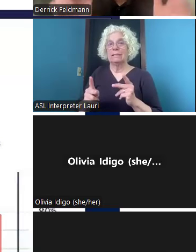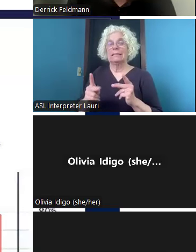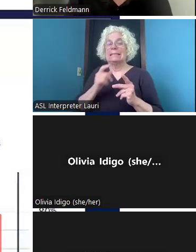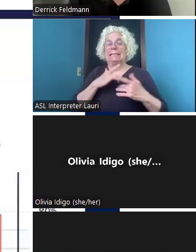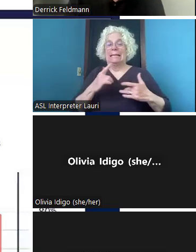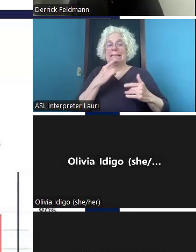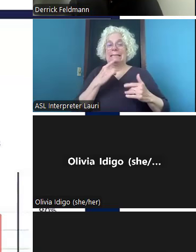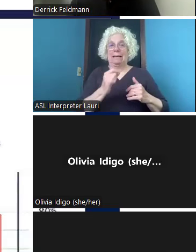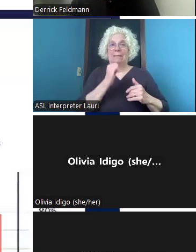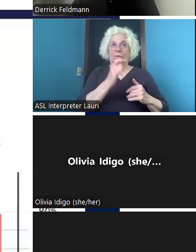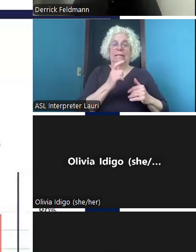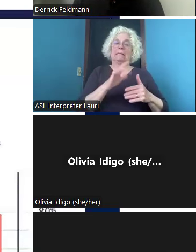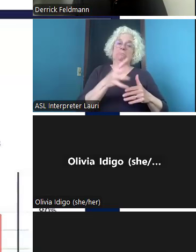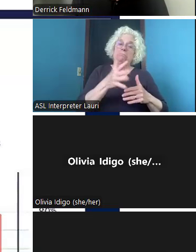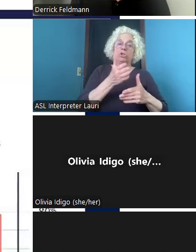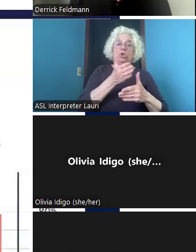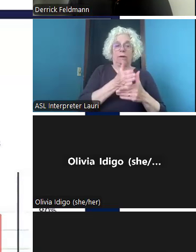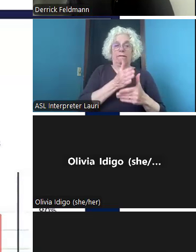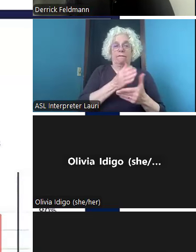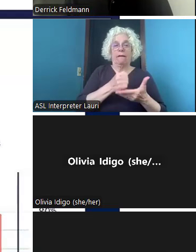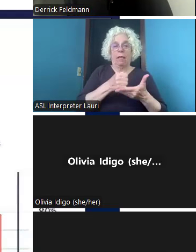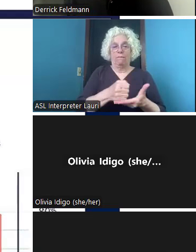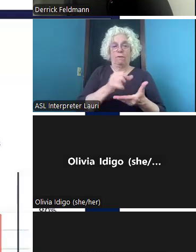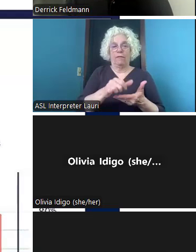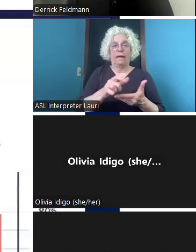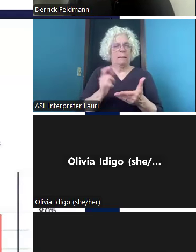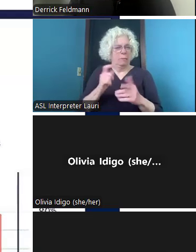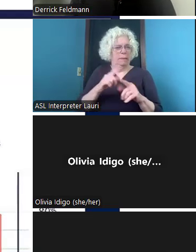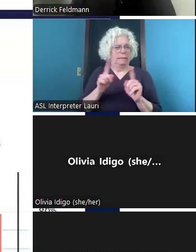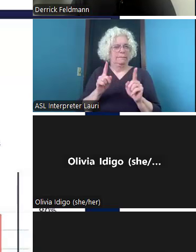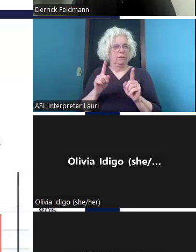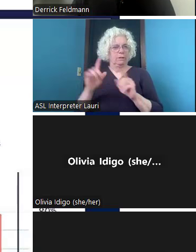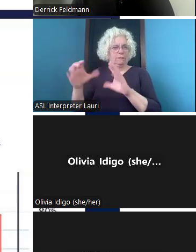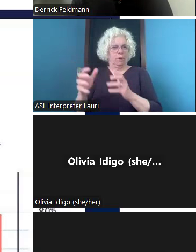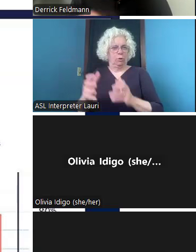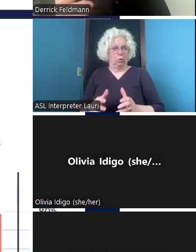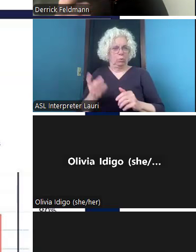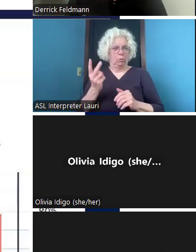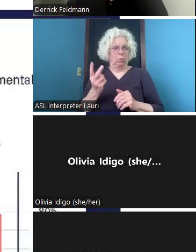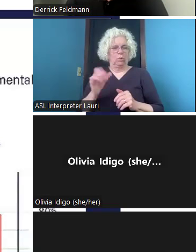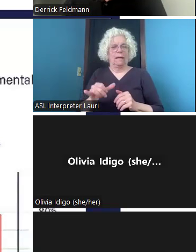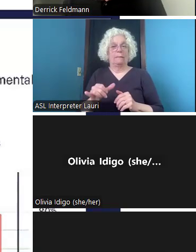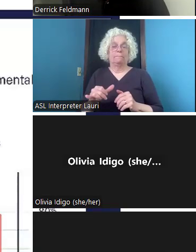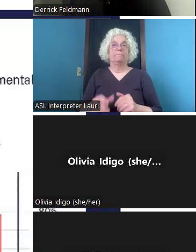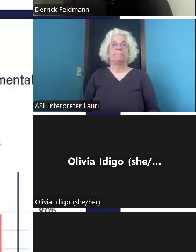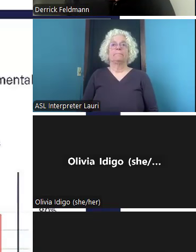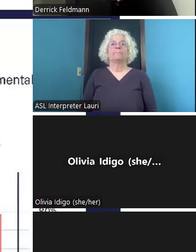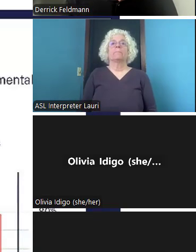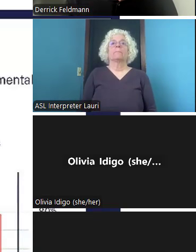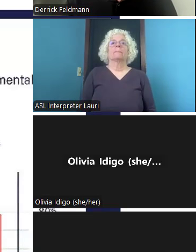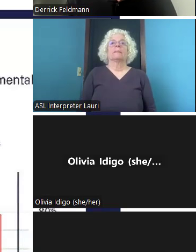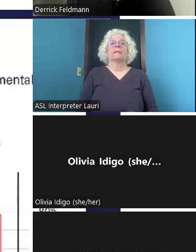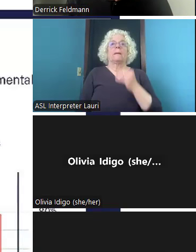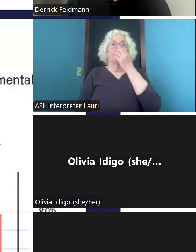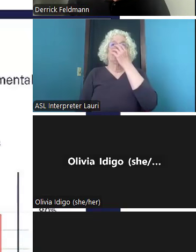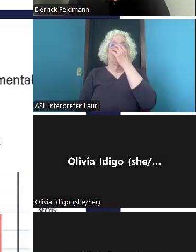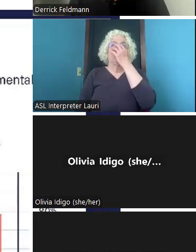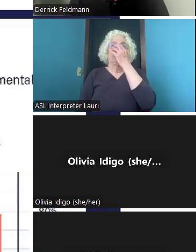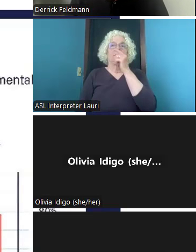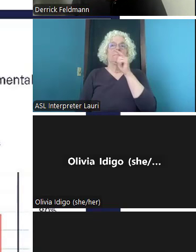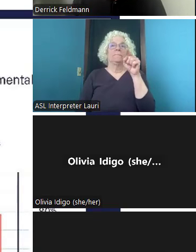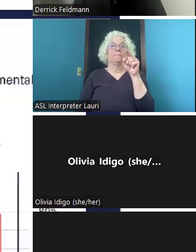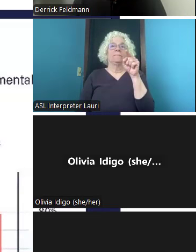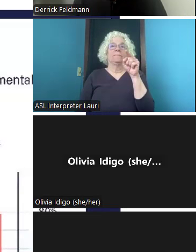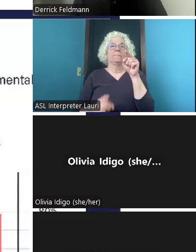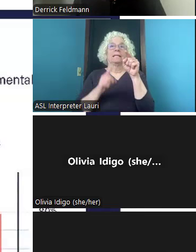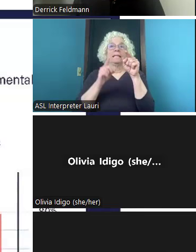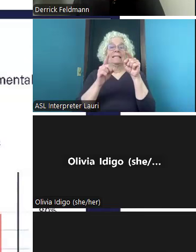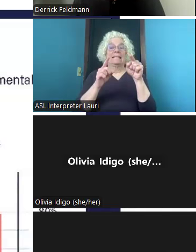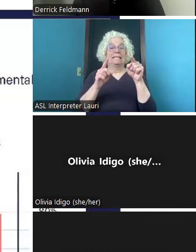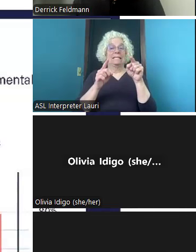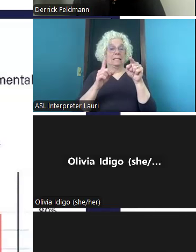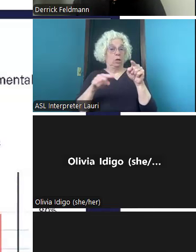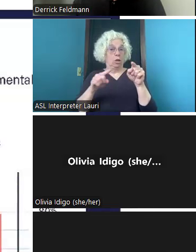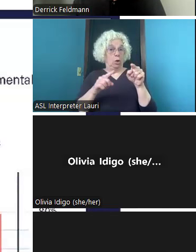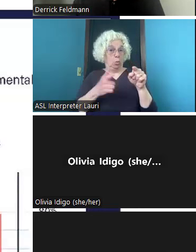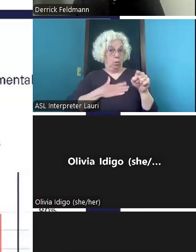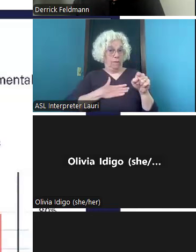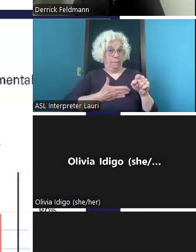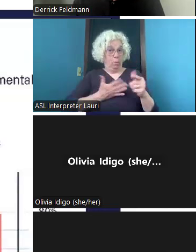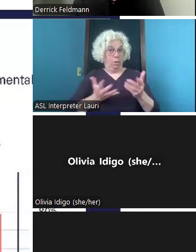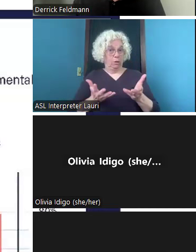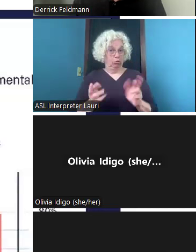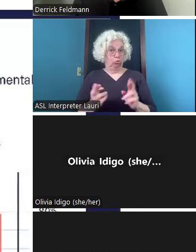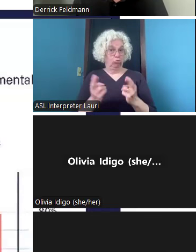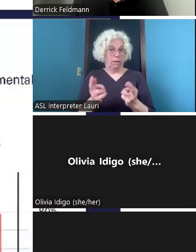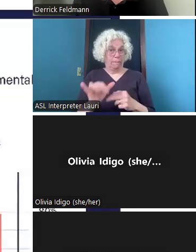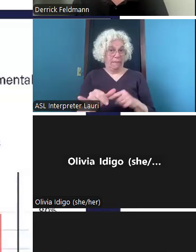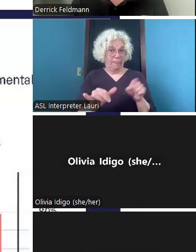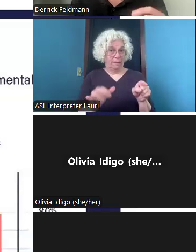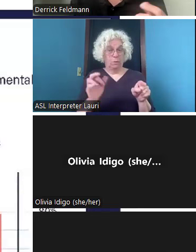So there was just some slight differences. But overall, it was very, very informative. Next slide shows you just how motivated they would be to recommend overall.